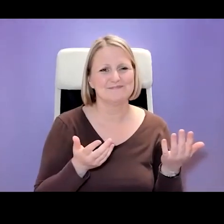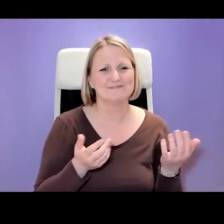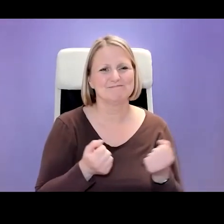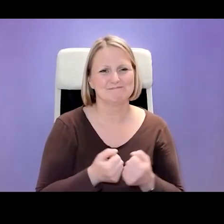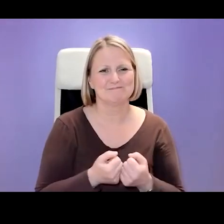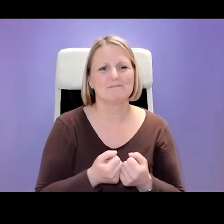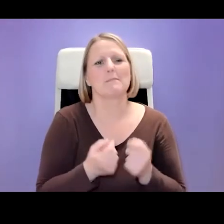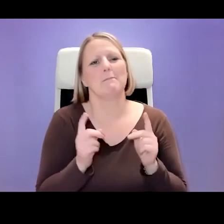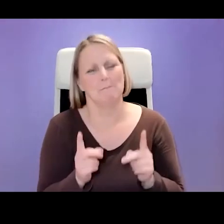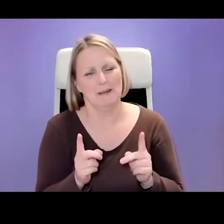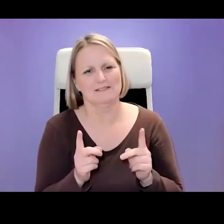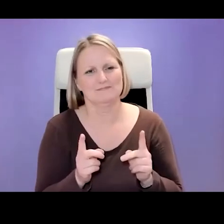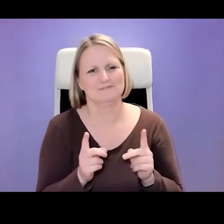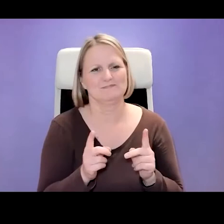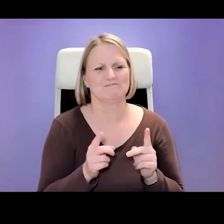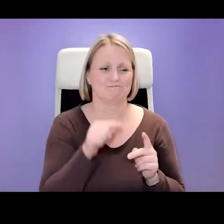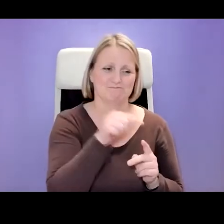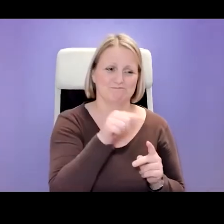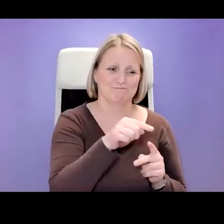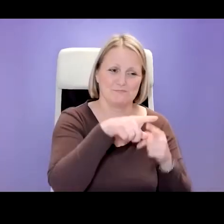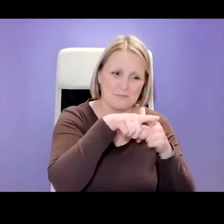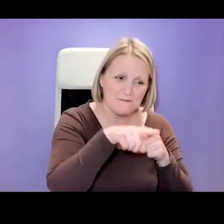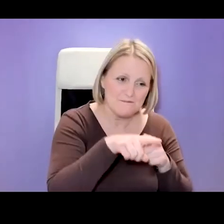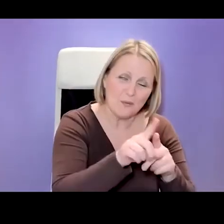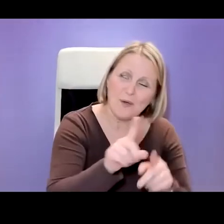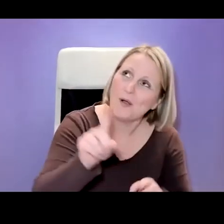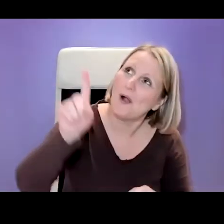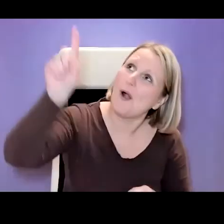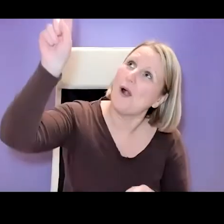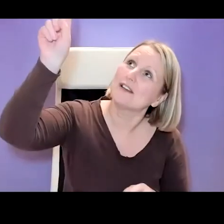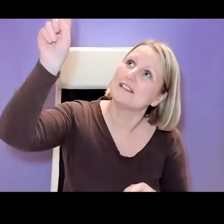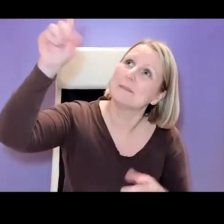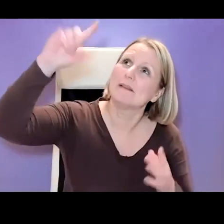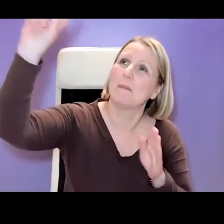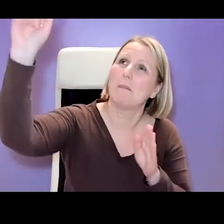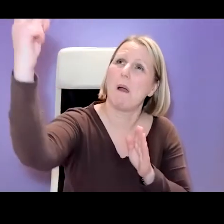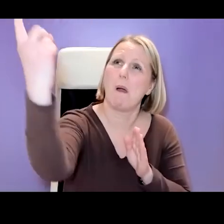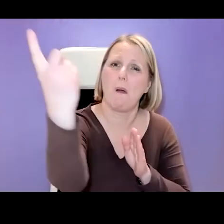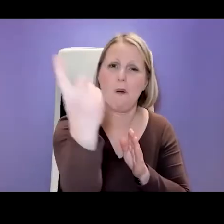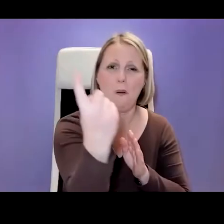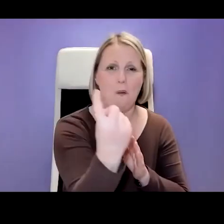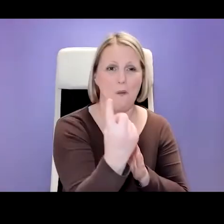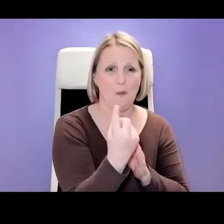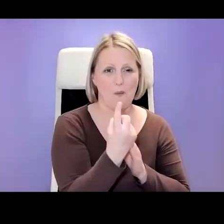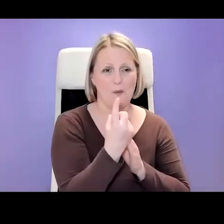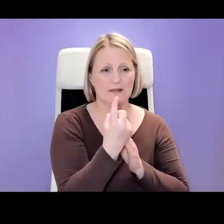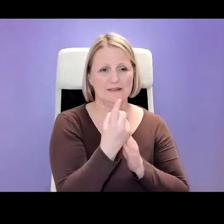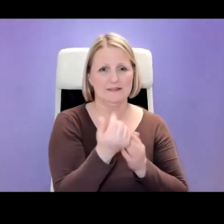But follows a God who left the harmony of the spheres to enter the messiness of human life, in order to transform it.